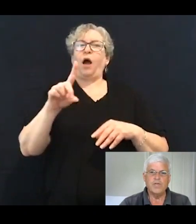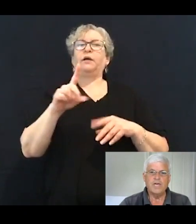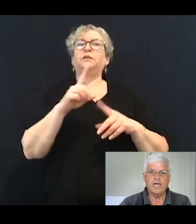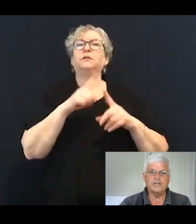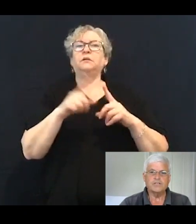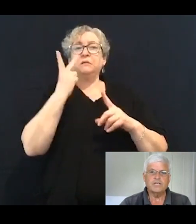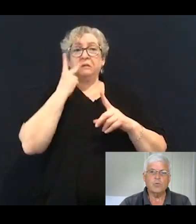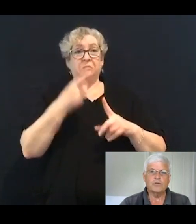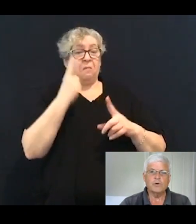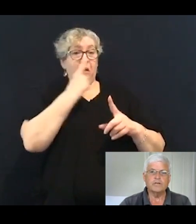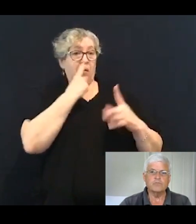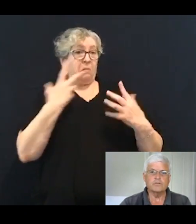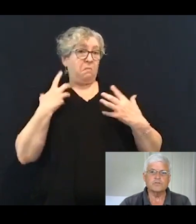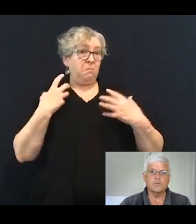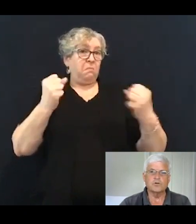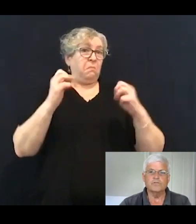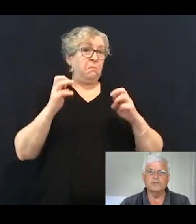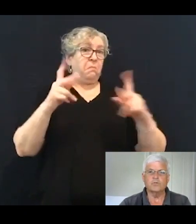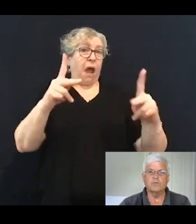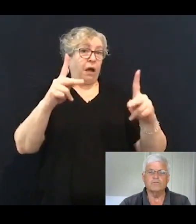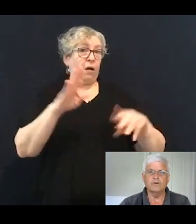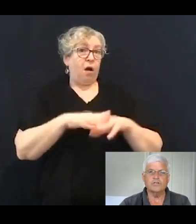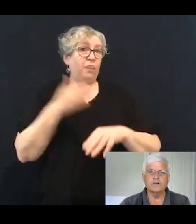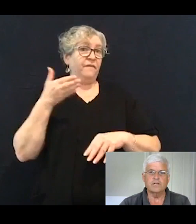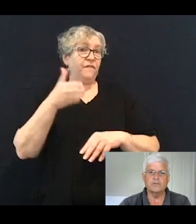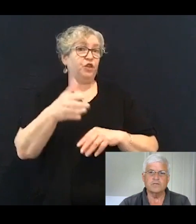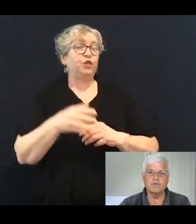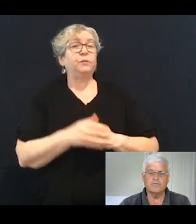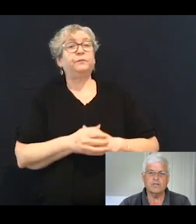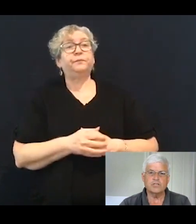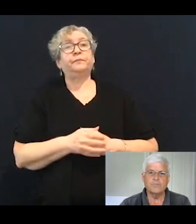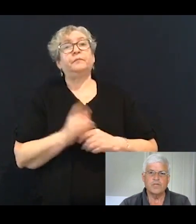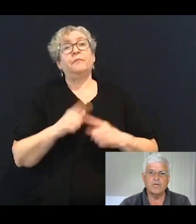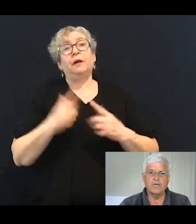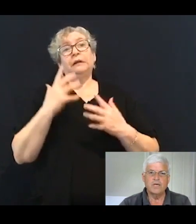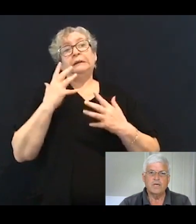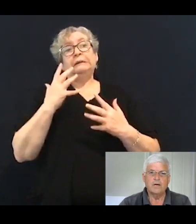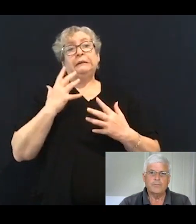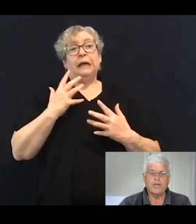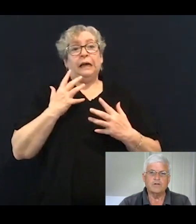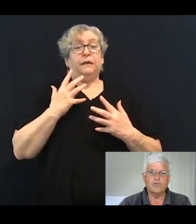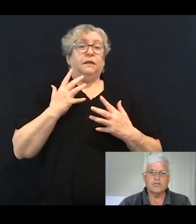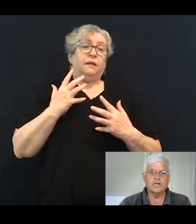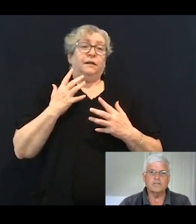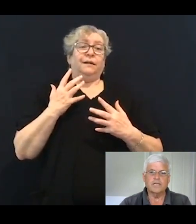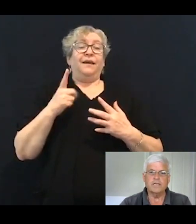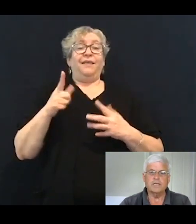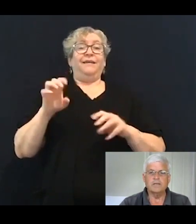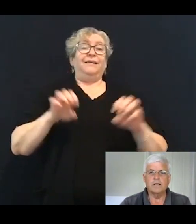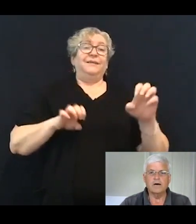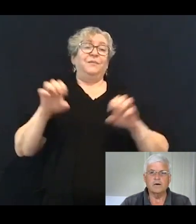can restore the visual function in the zebrafish. And unfortunately, these experiments